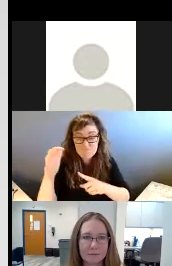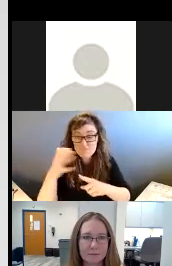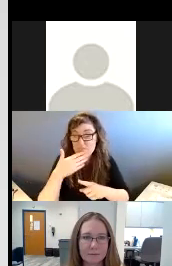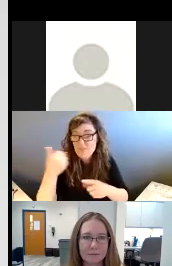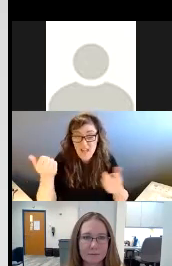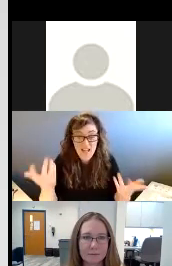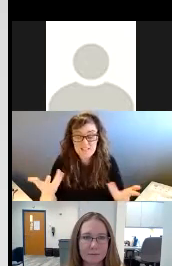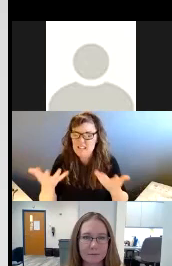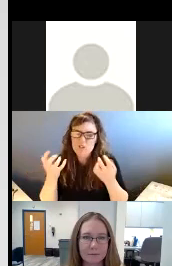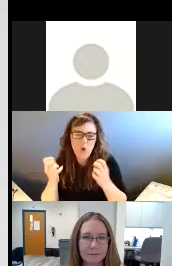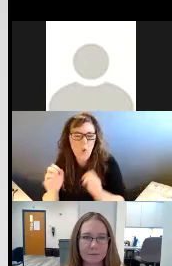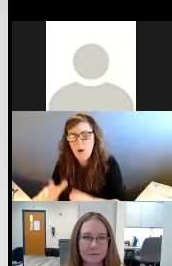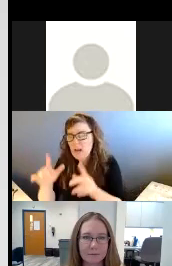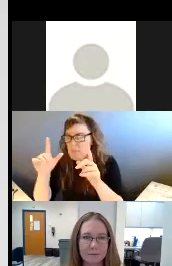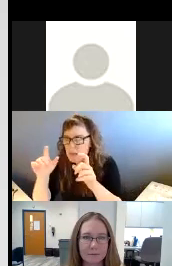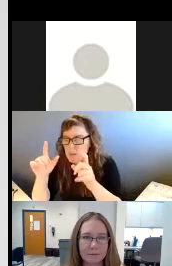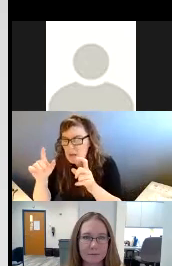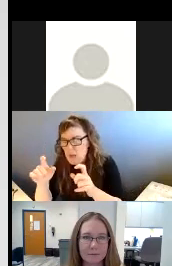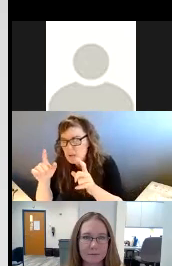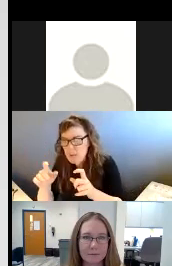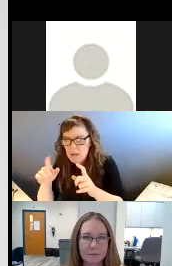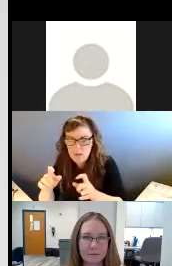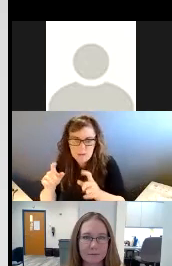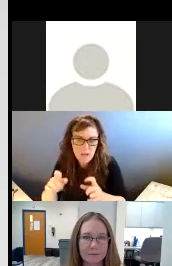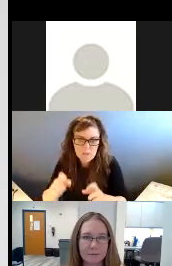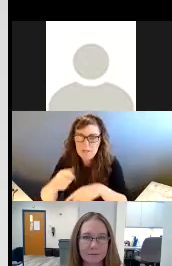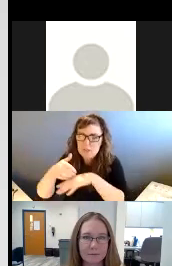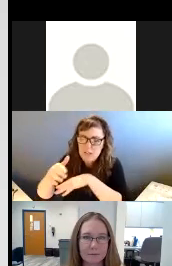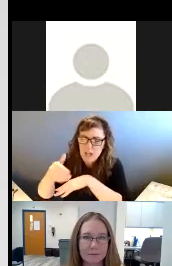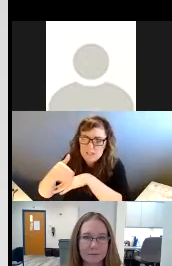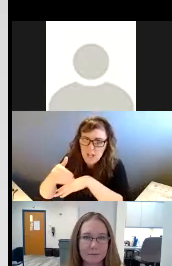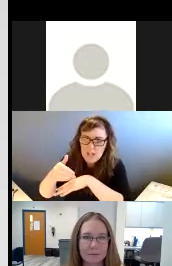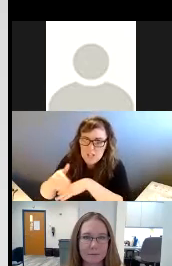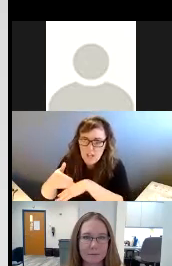PICTURES, QUICK 45 MINUTES, AND THEY ALSO GET A LITTLE BIT MORE INFORMATION AS FAR AS